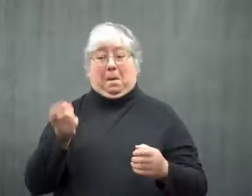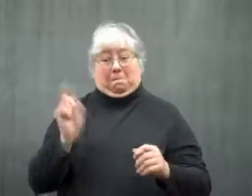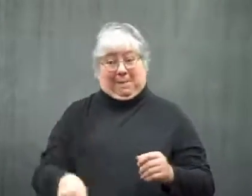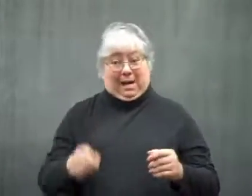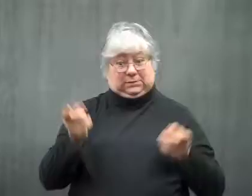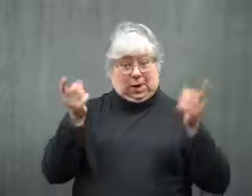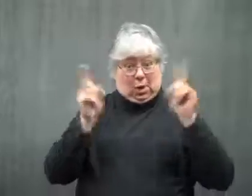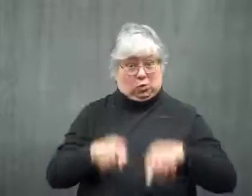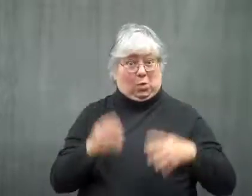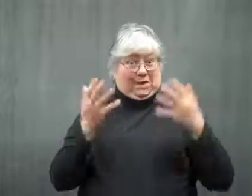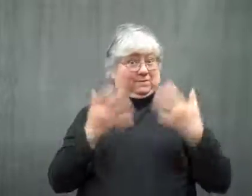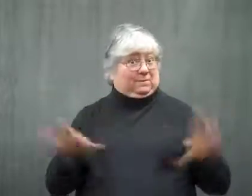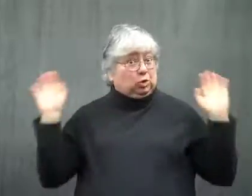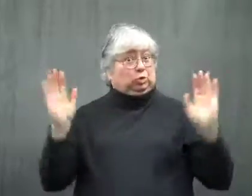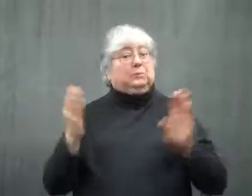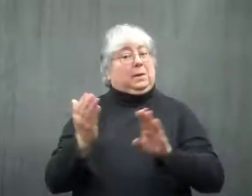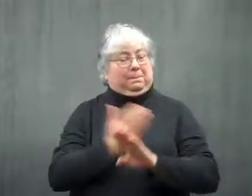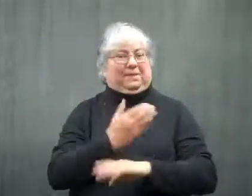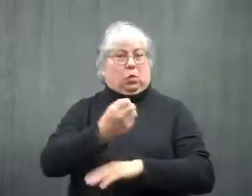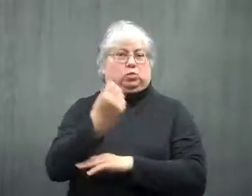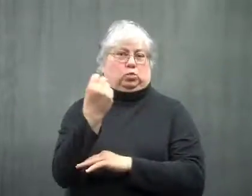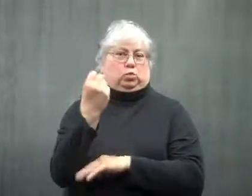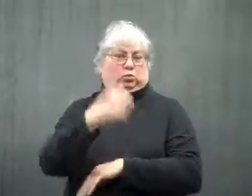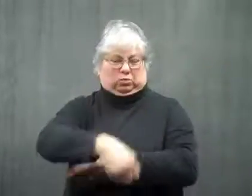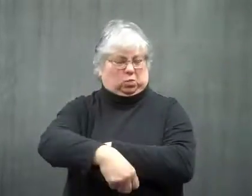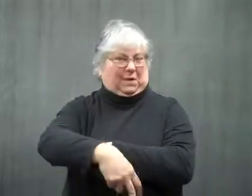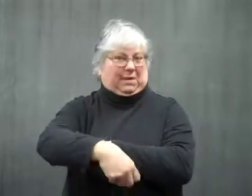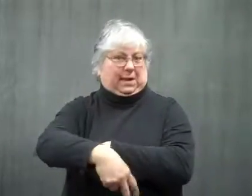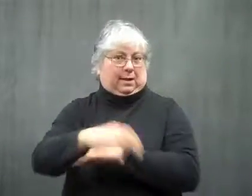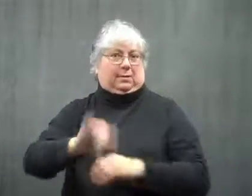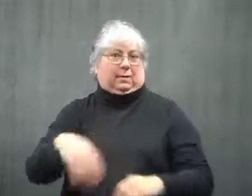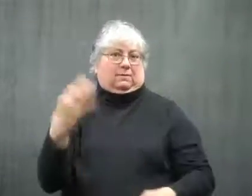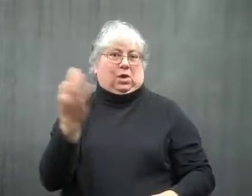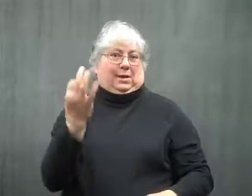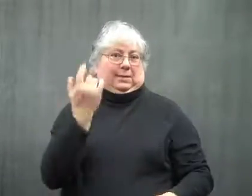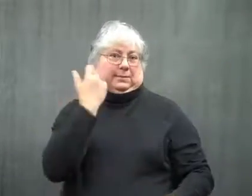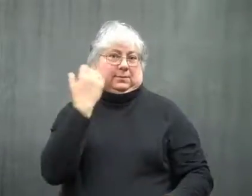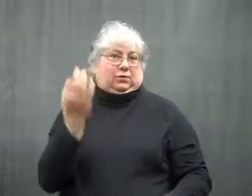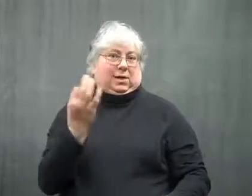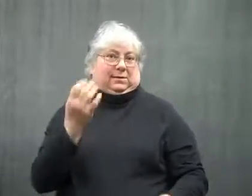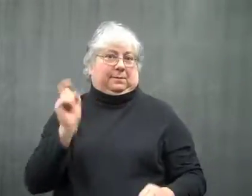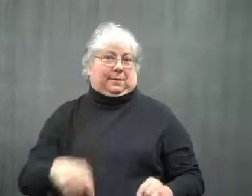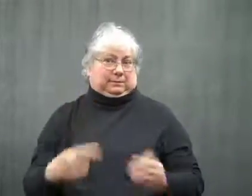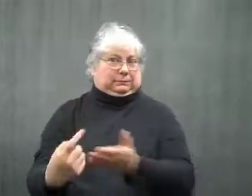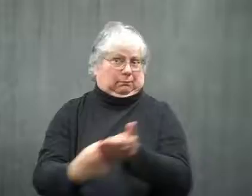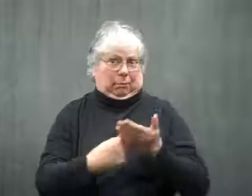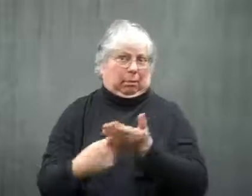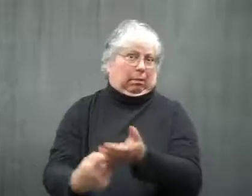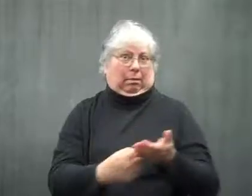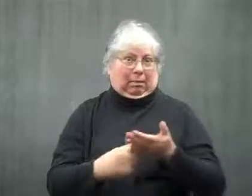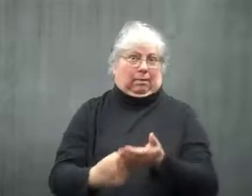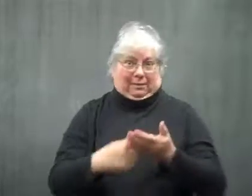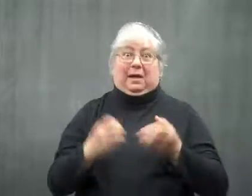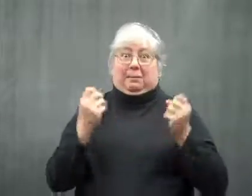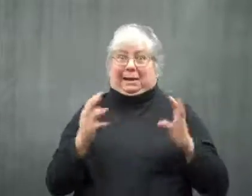The deadline was midnight last Friday.